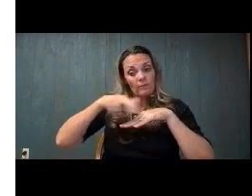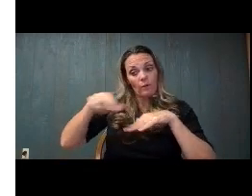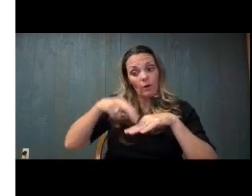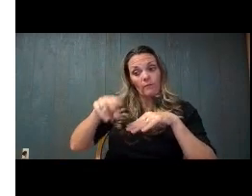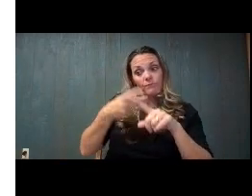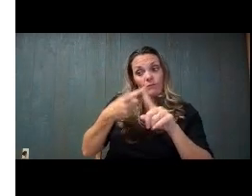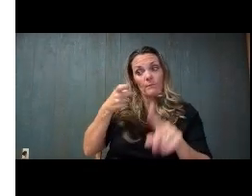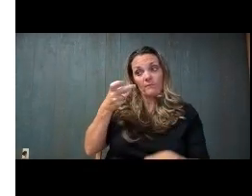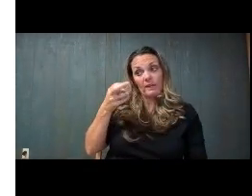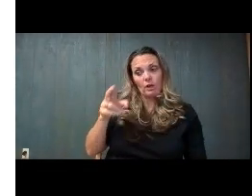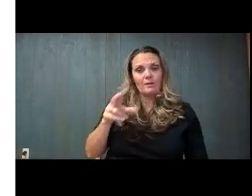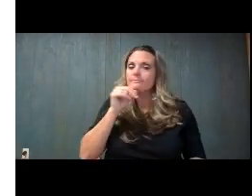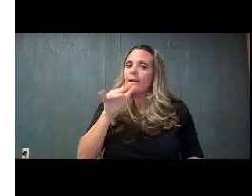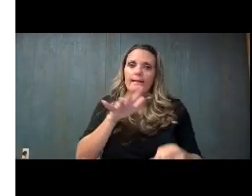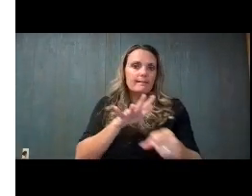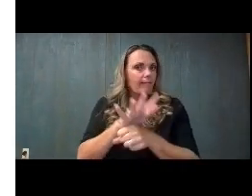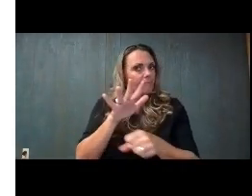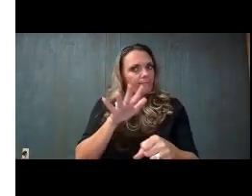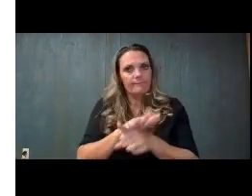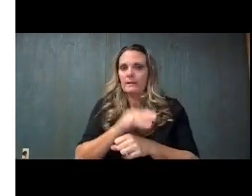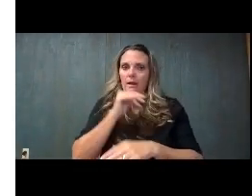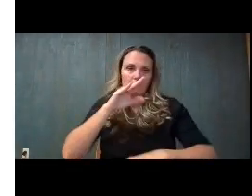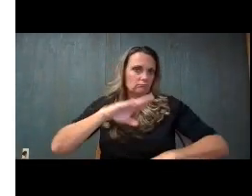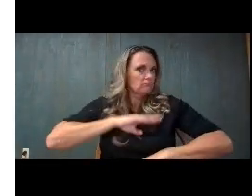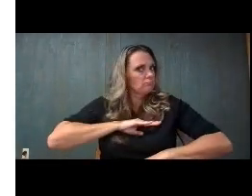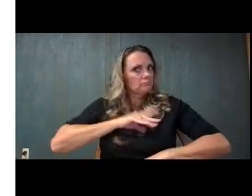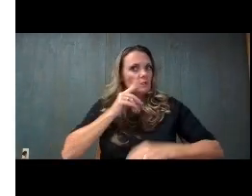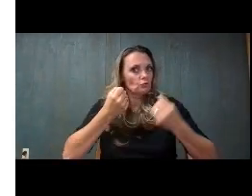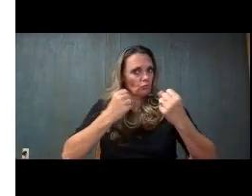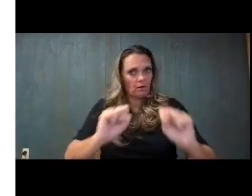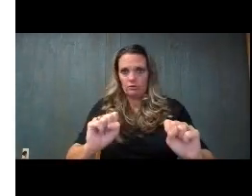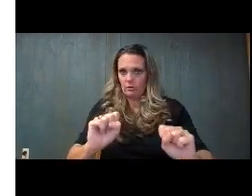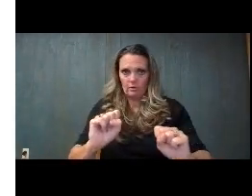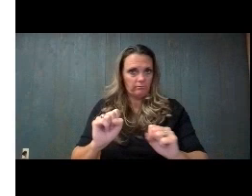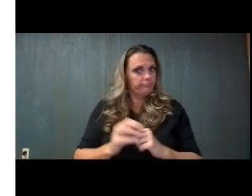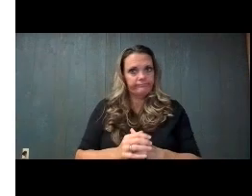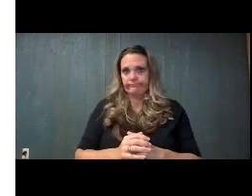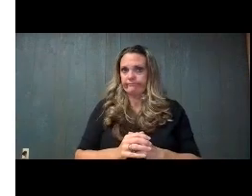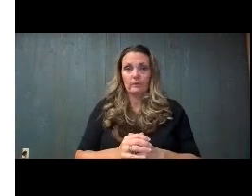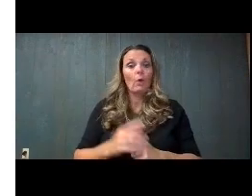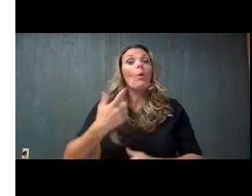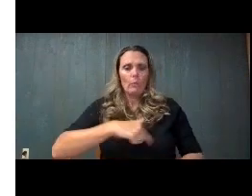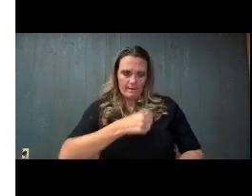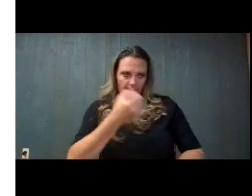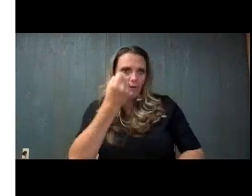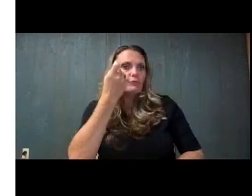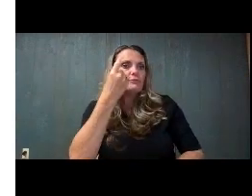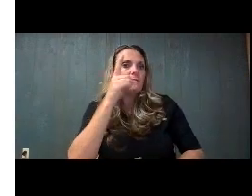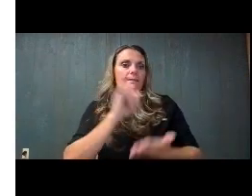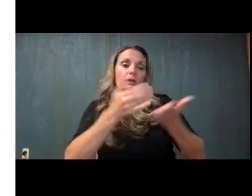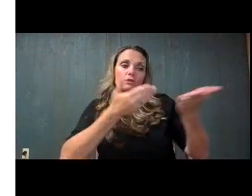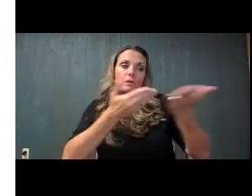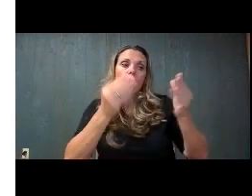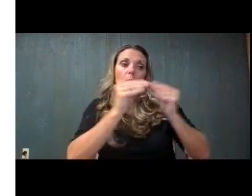is not an adequate sustainability strategy. We understand that serving more people and placing